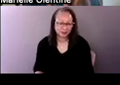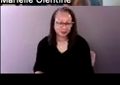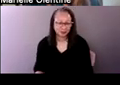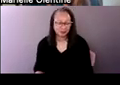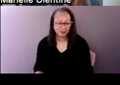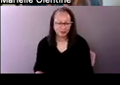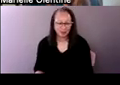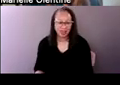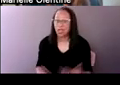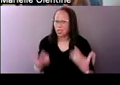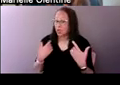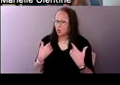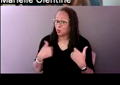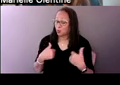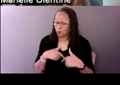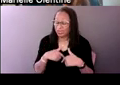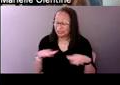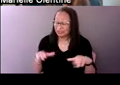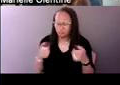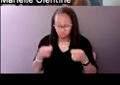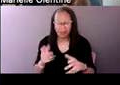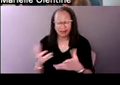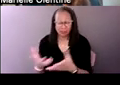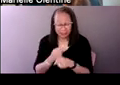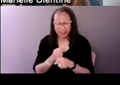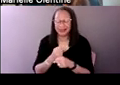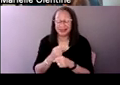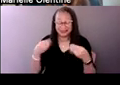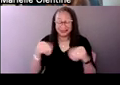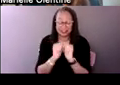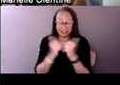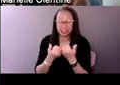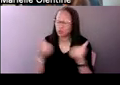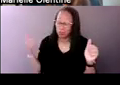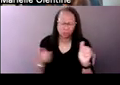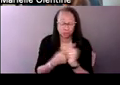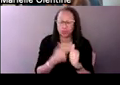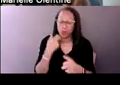understanding who it is, you lose that first point of 1075 00:59:01,870 --> 00:59:01,420 contact. You lose screening fees because that is how the sales